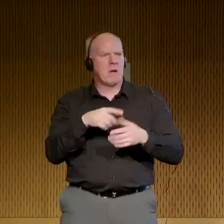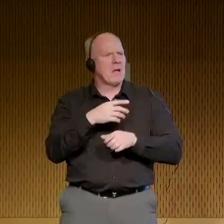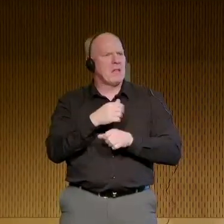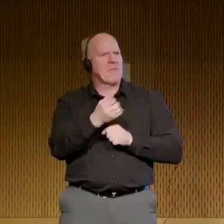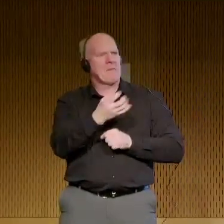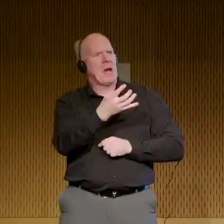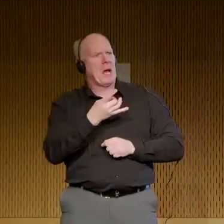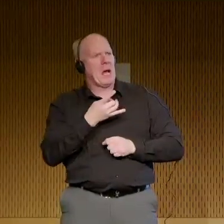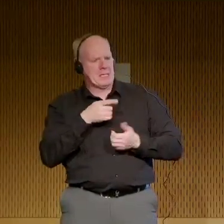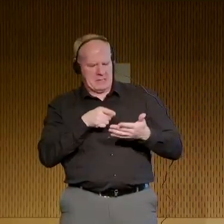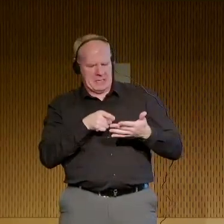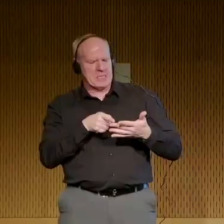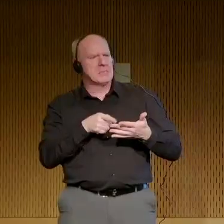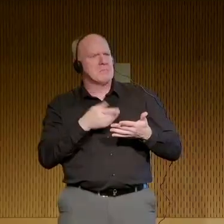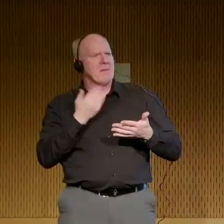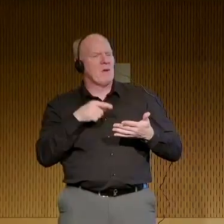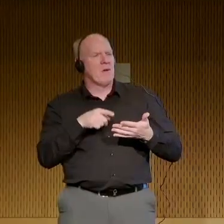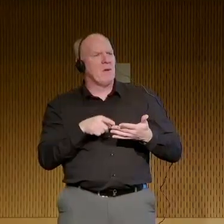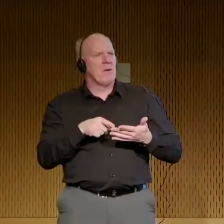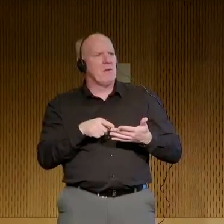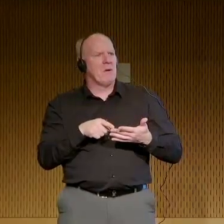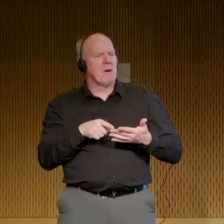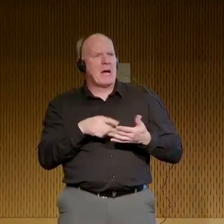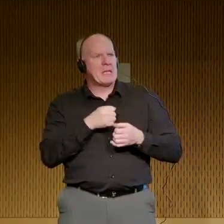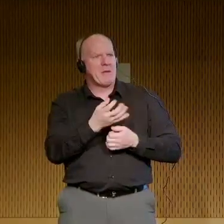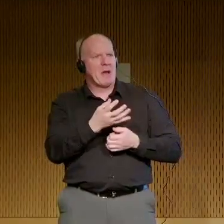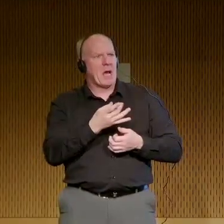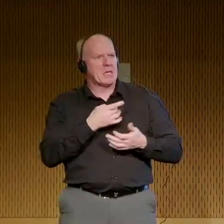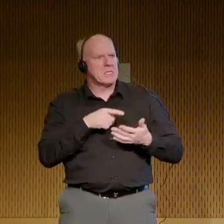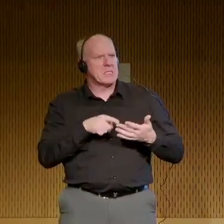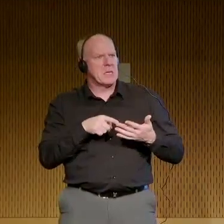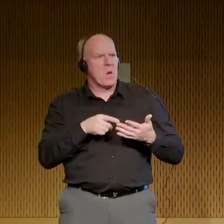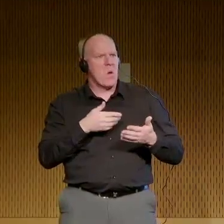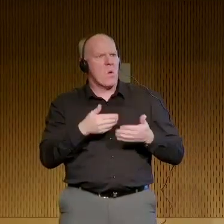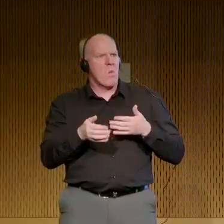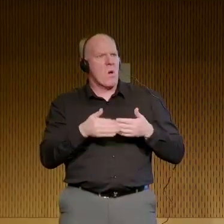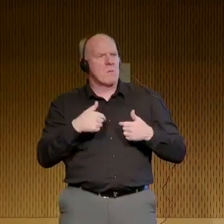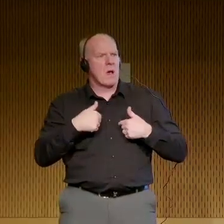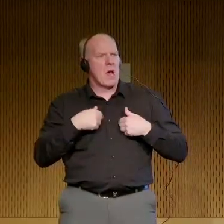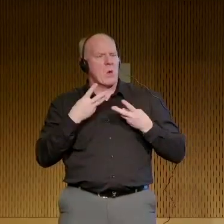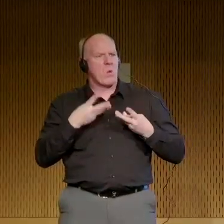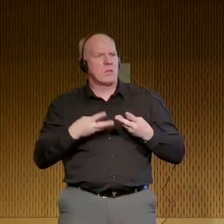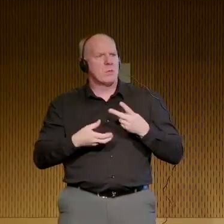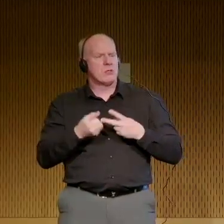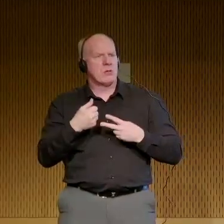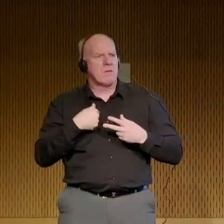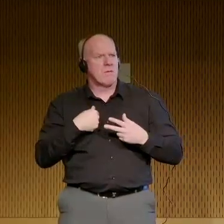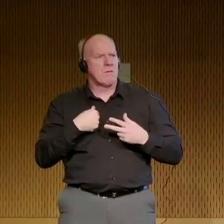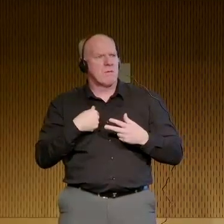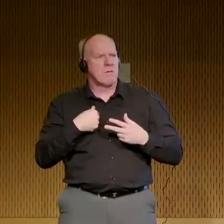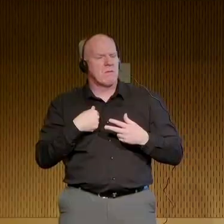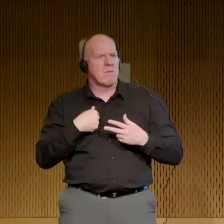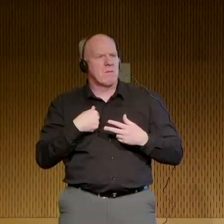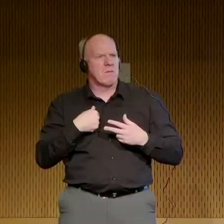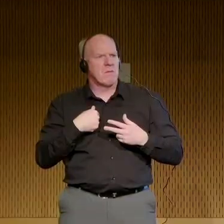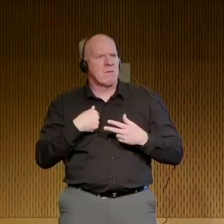asked that before. I've never been asked, 'What do you want to achieve?'." It has been somebody